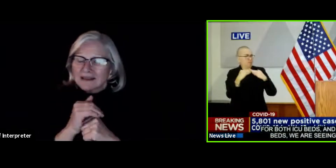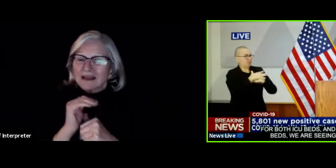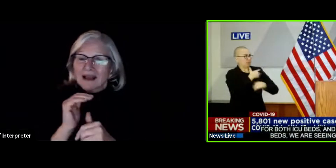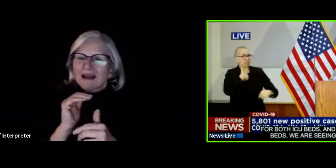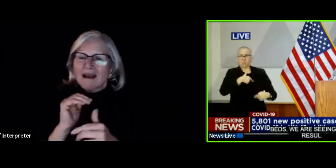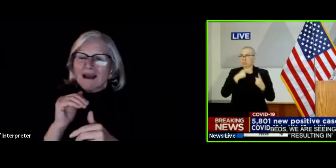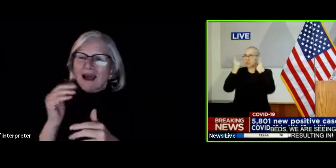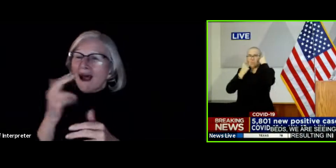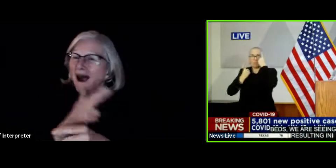ON THE HEALTH CARE SYSTEM